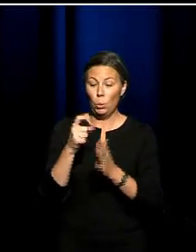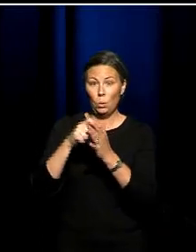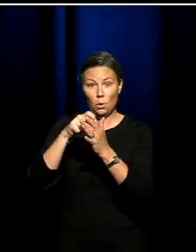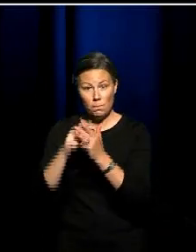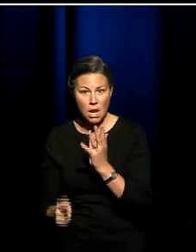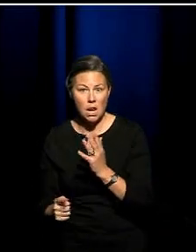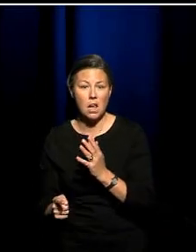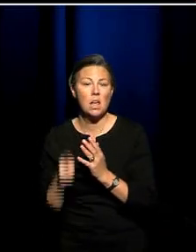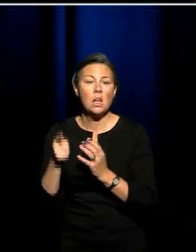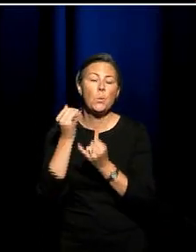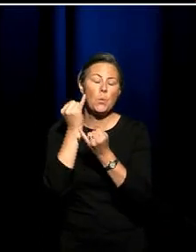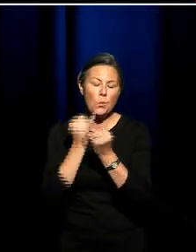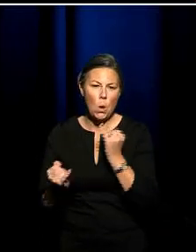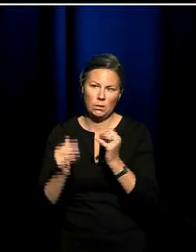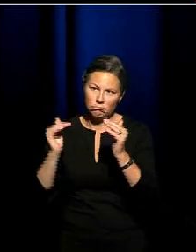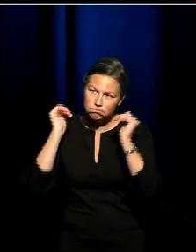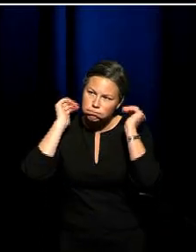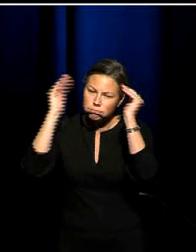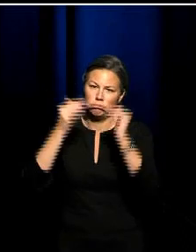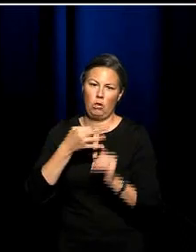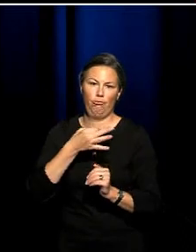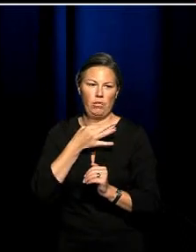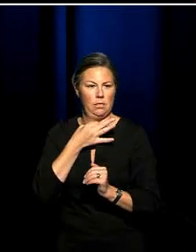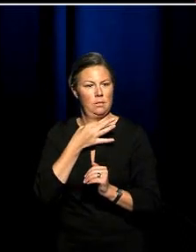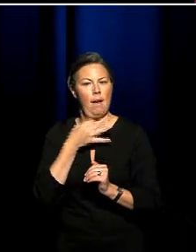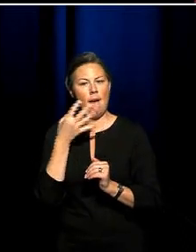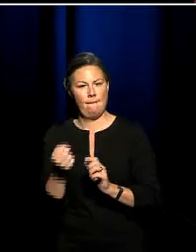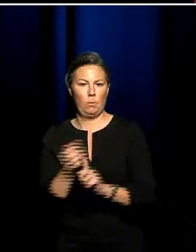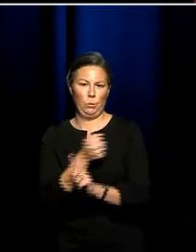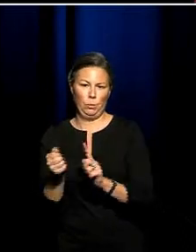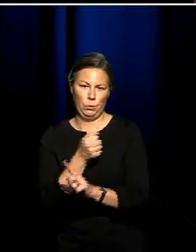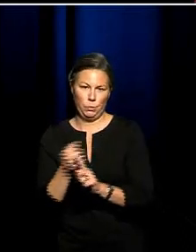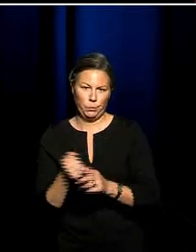with disability. In other words, First Nations people with disability are especially vulnerable to abuse of one kind or another. In dealing with this